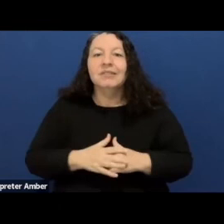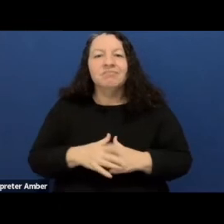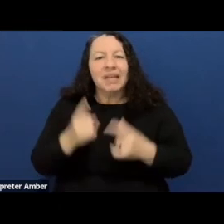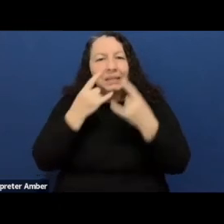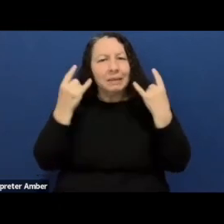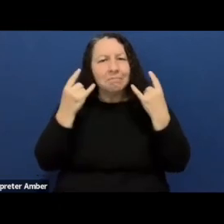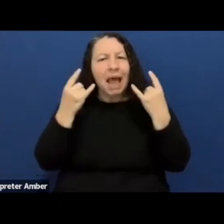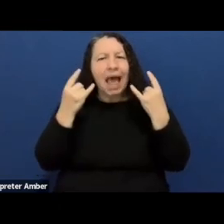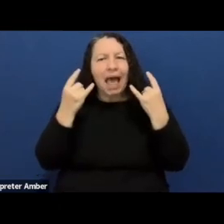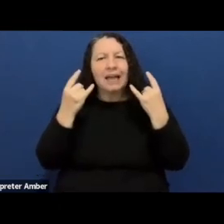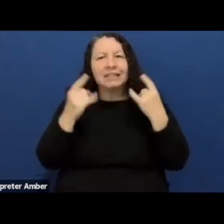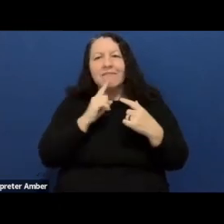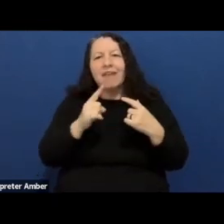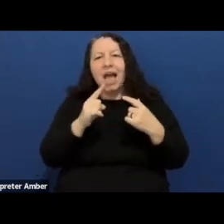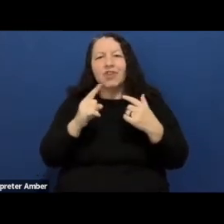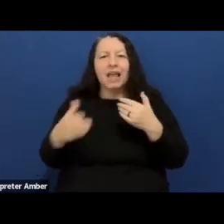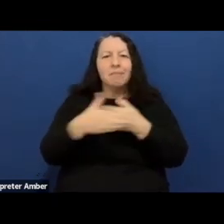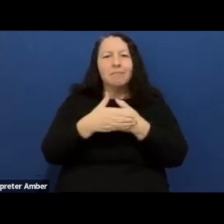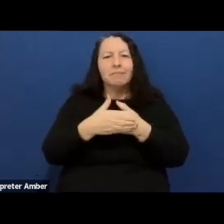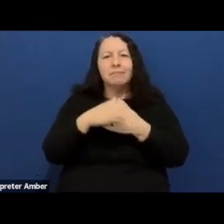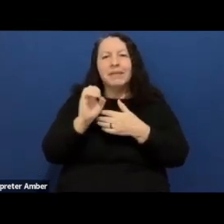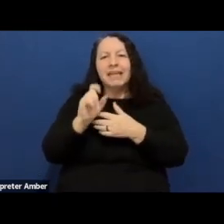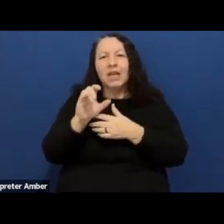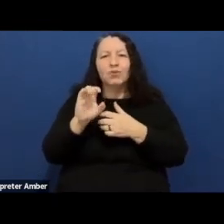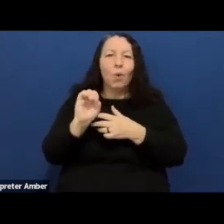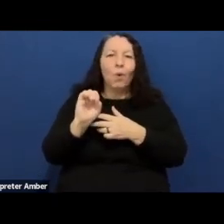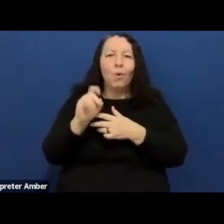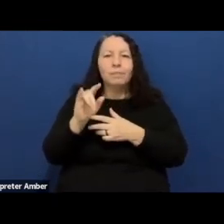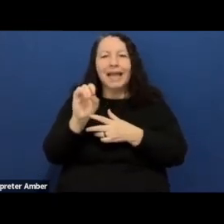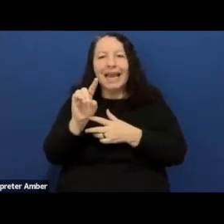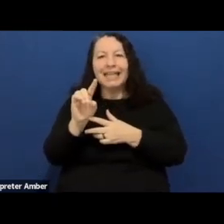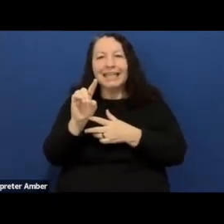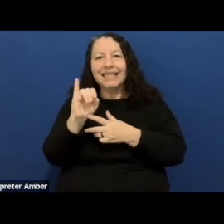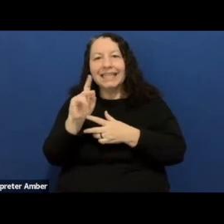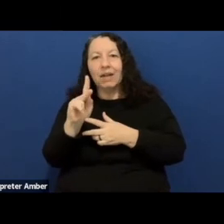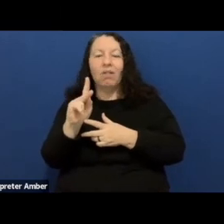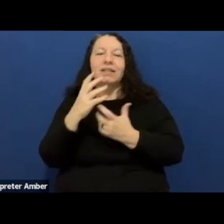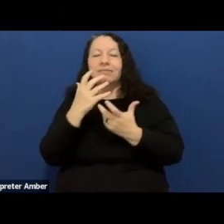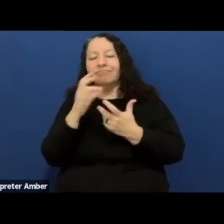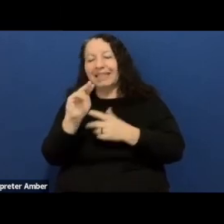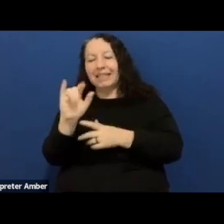was having trouble breathing. I’ve had these electroplated in nickel, an un-precious